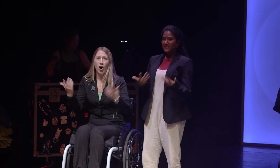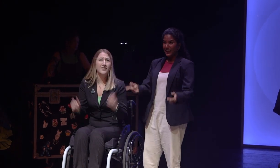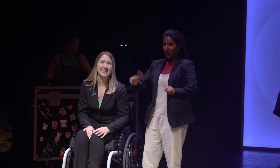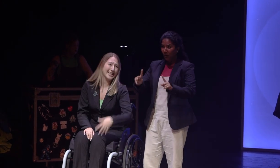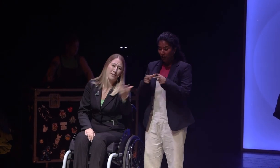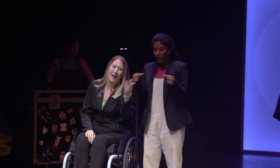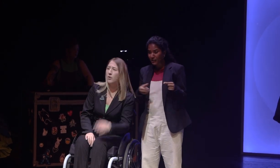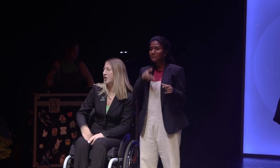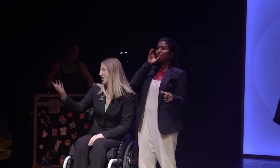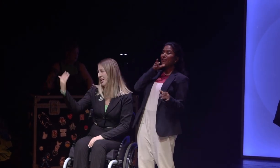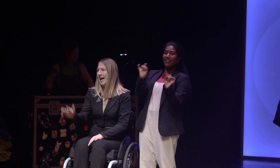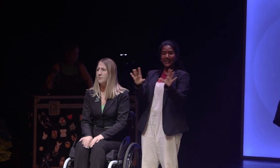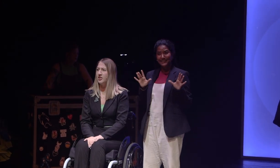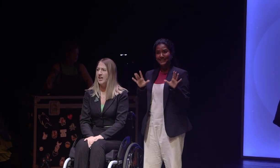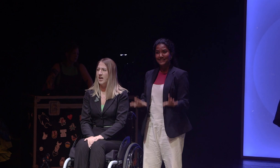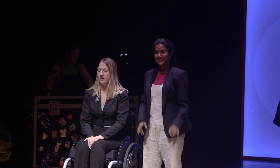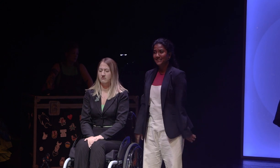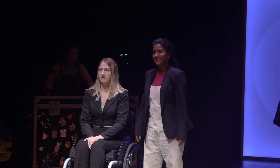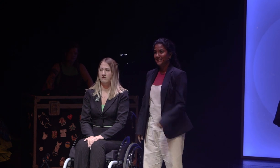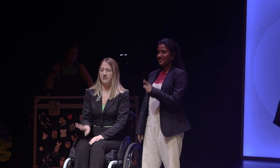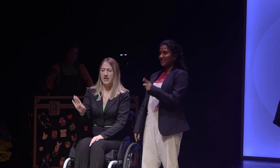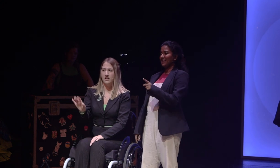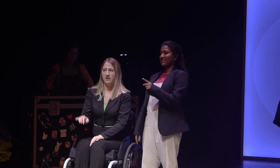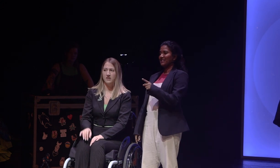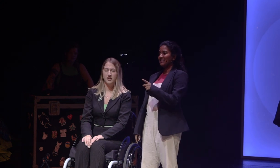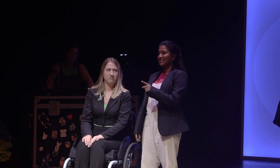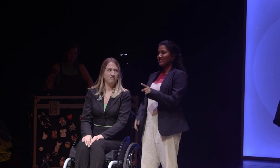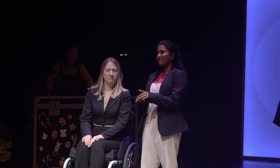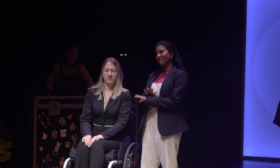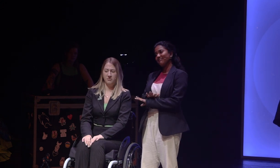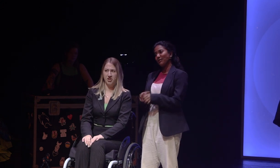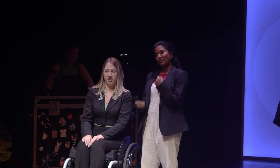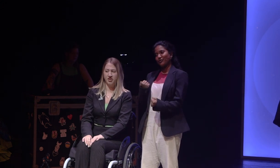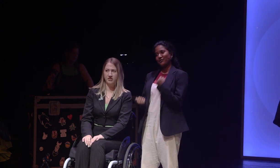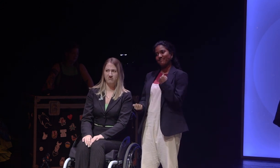had today is a bag of Wotsits and a can of Monster. Hey. Don't judge. Student life,